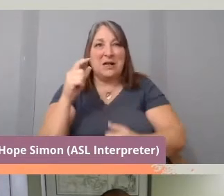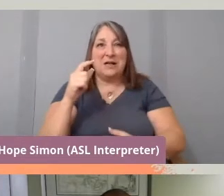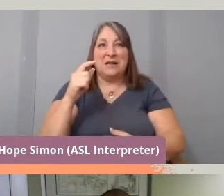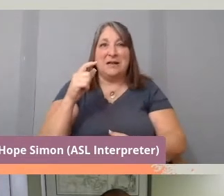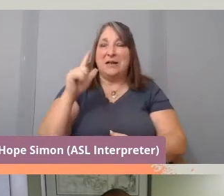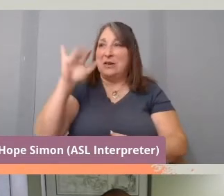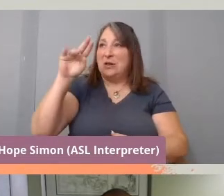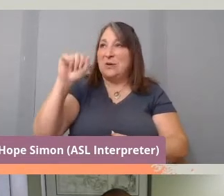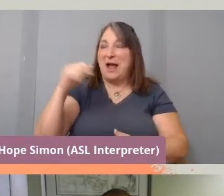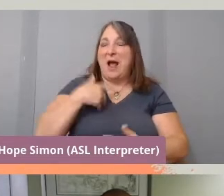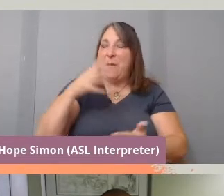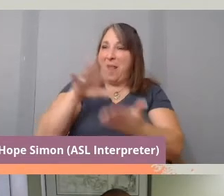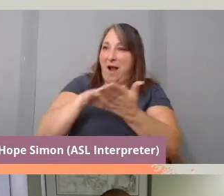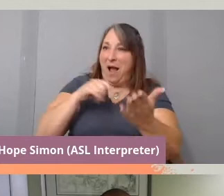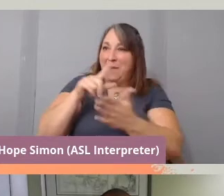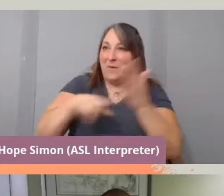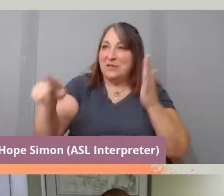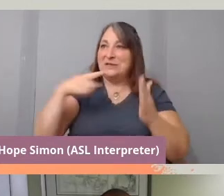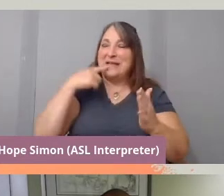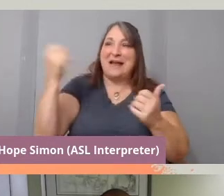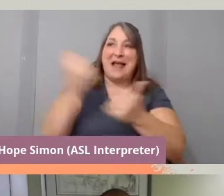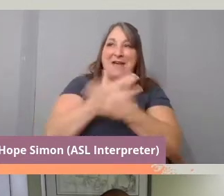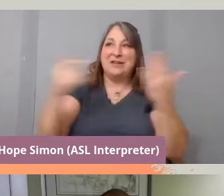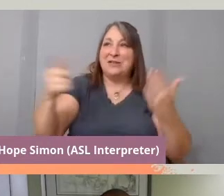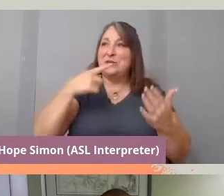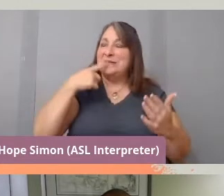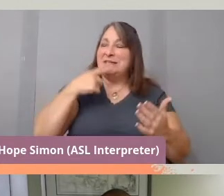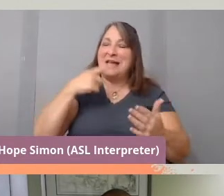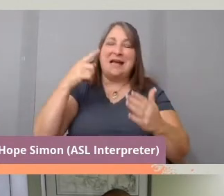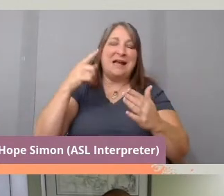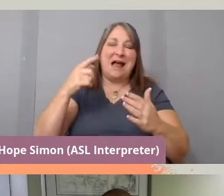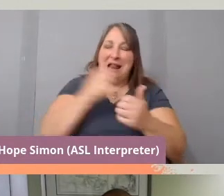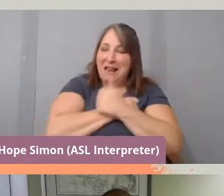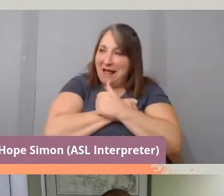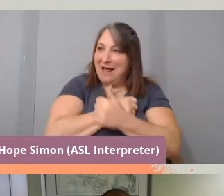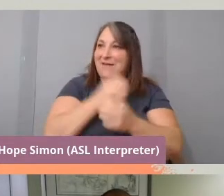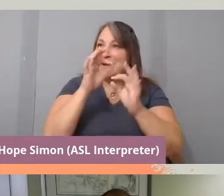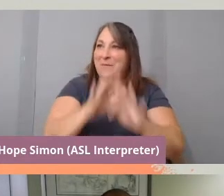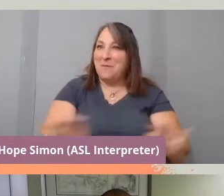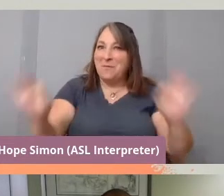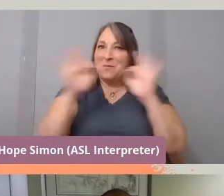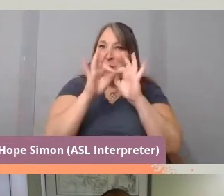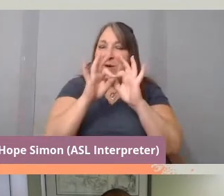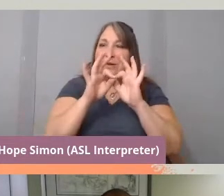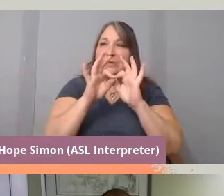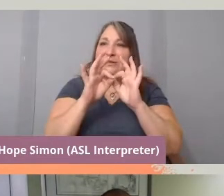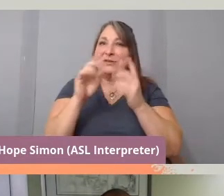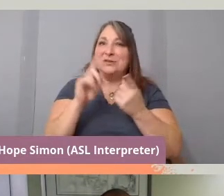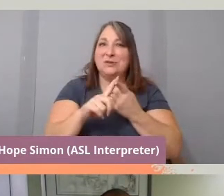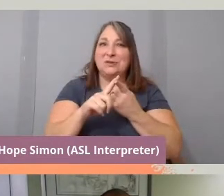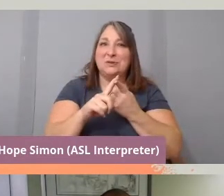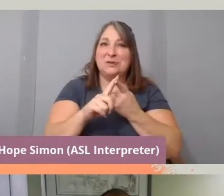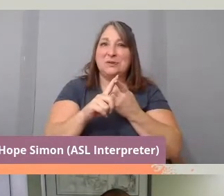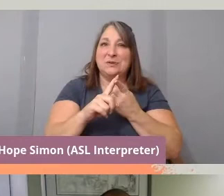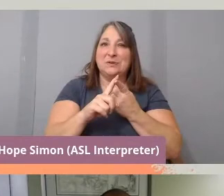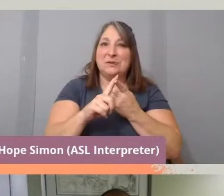Luna, I just want to echo that, I think, that I love everything that you said and how important it is to hear, you know,